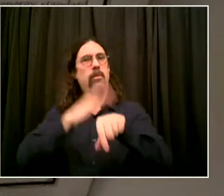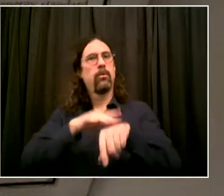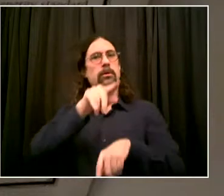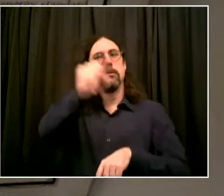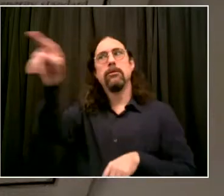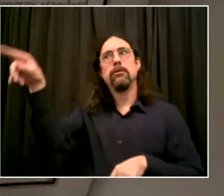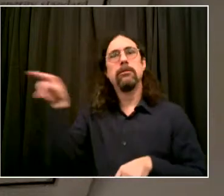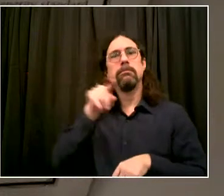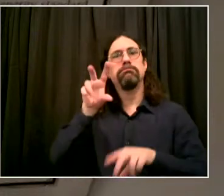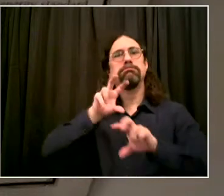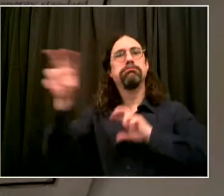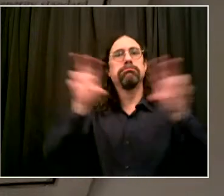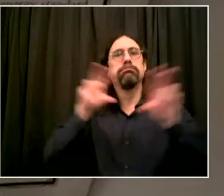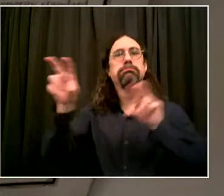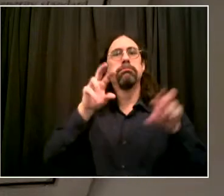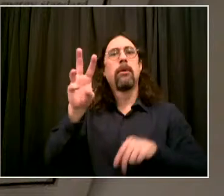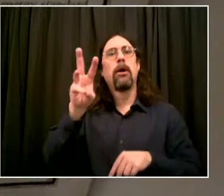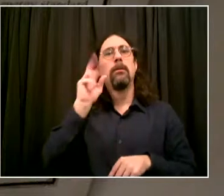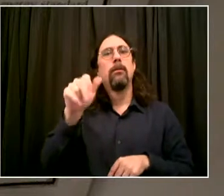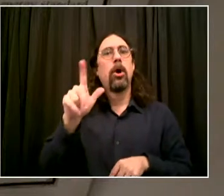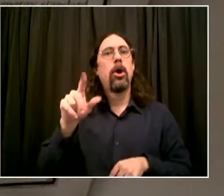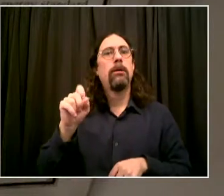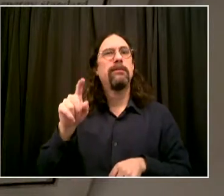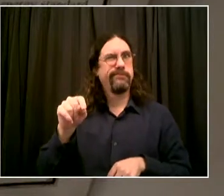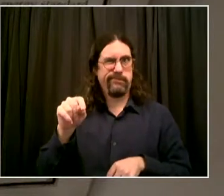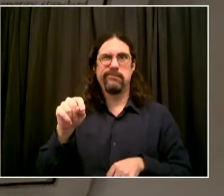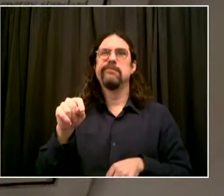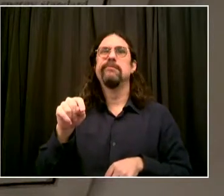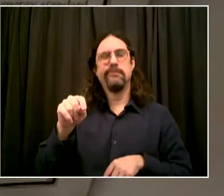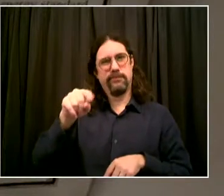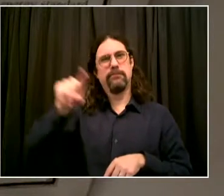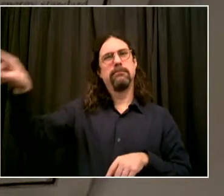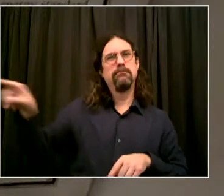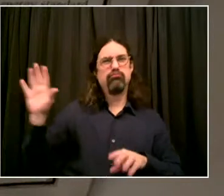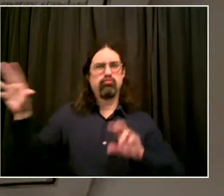EVERY COMPANY IN THIS PORTFOLIO GET ON A NET